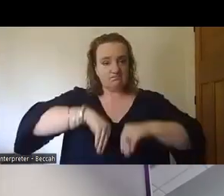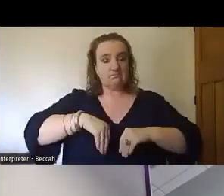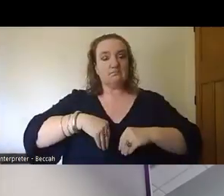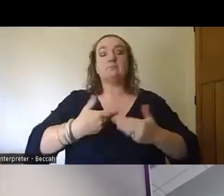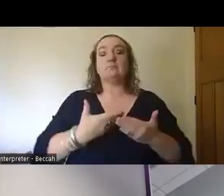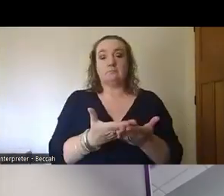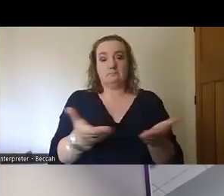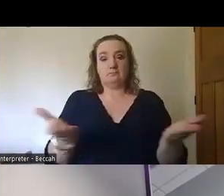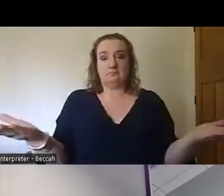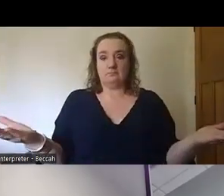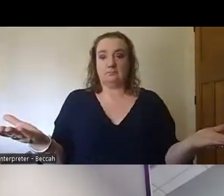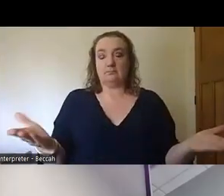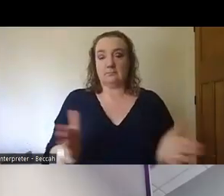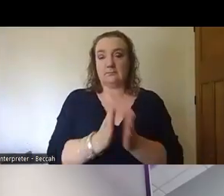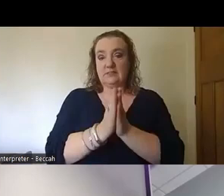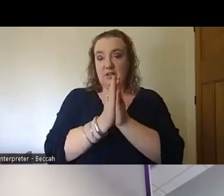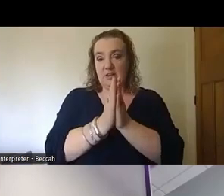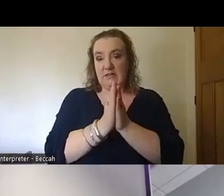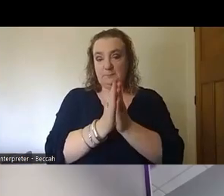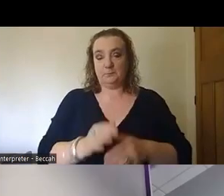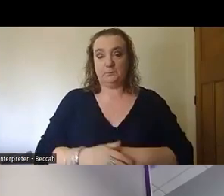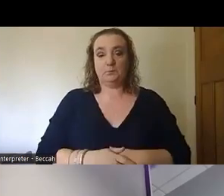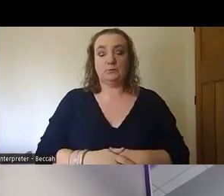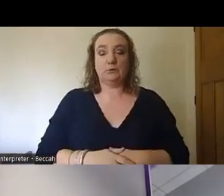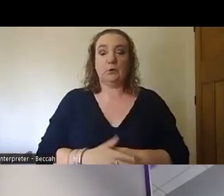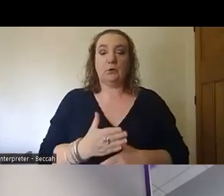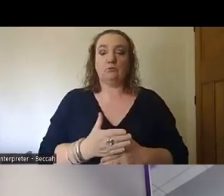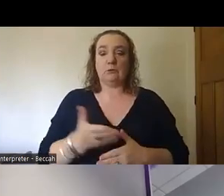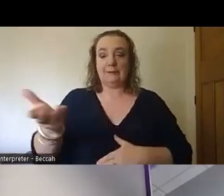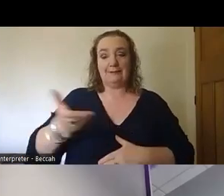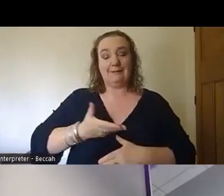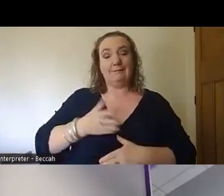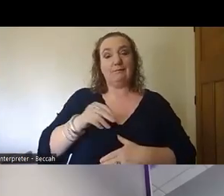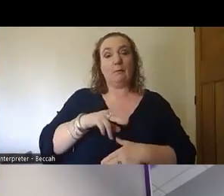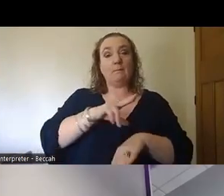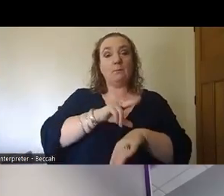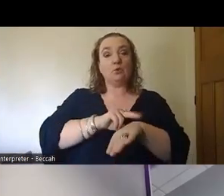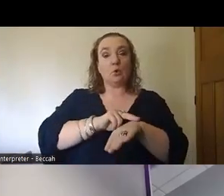This karakia or really an overarching Whakatauki was gifted by Dr. Wayne Ngata and I'm sure many of you